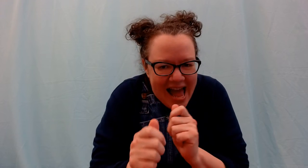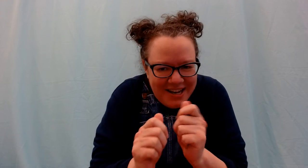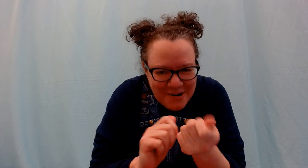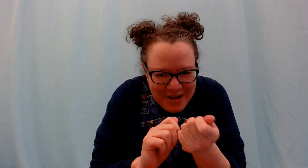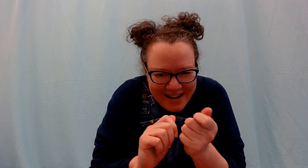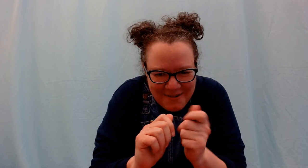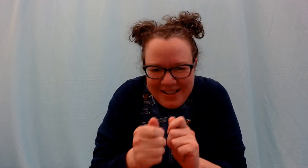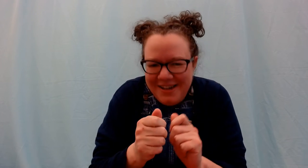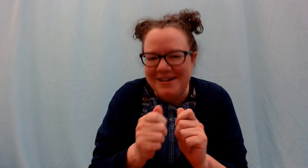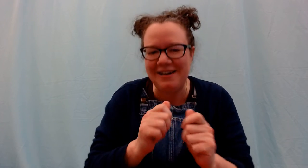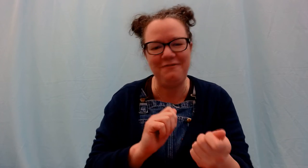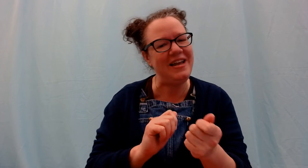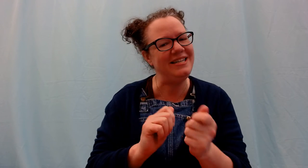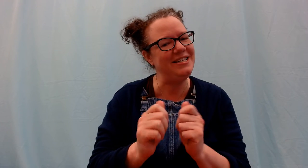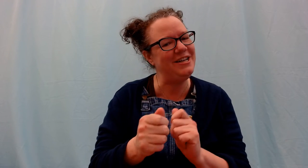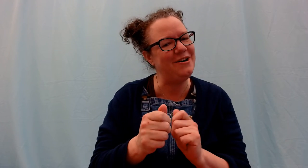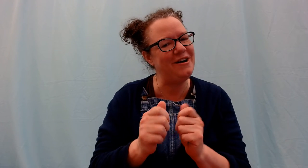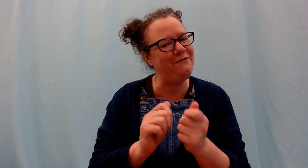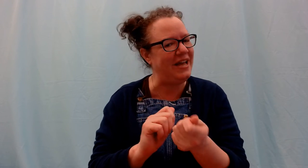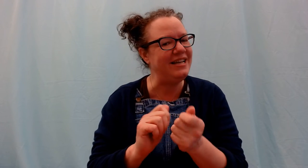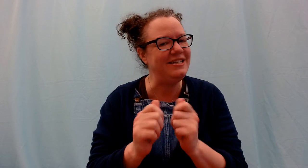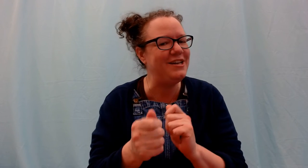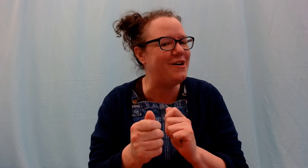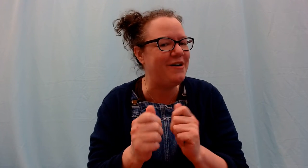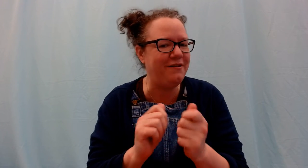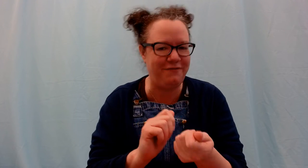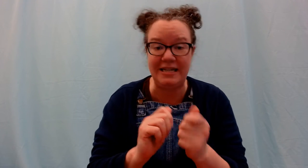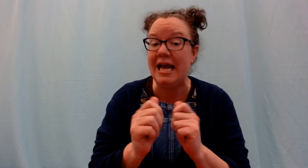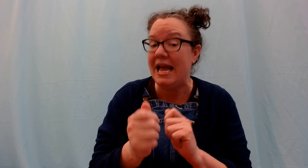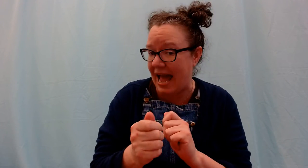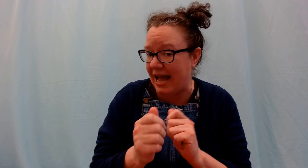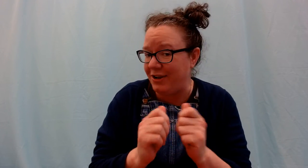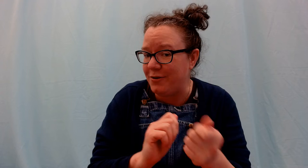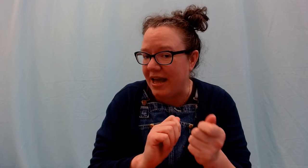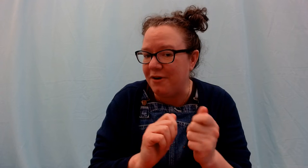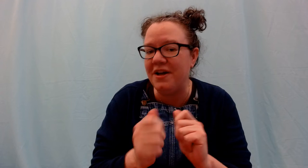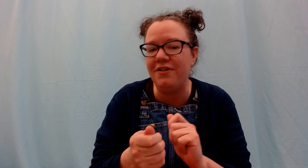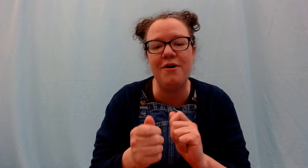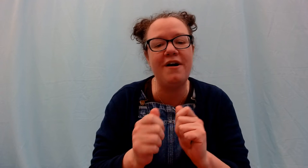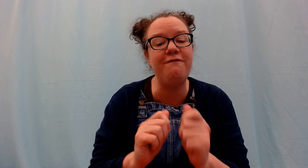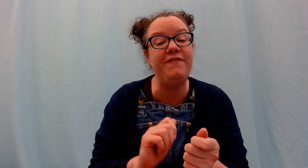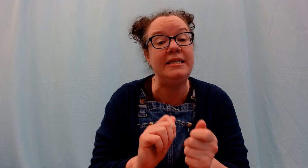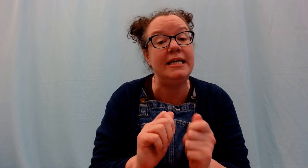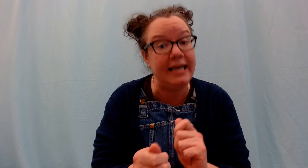#Can you kick with your feet, your feet, your feet? Can you kick with your feet?#